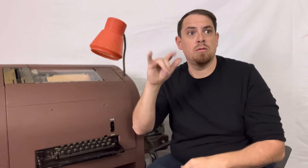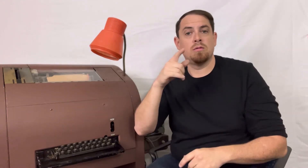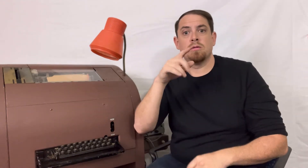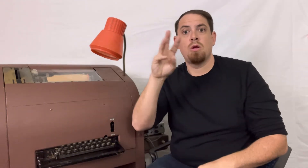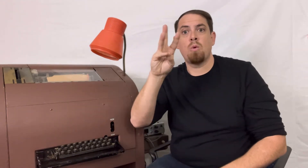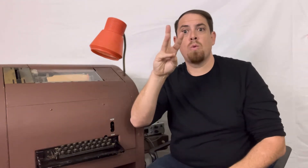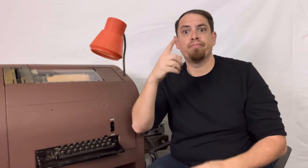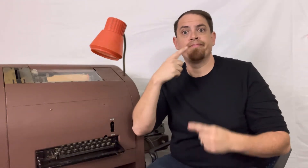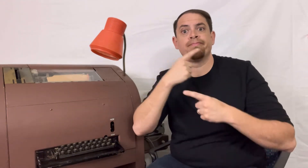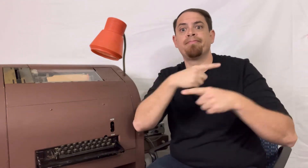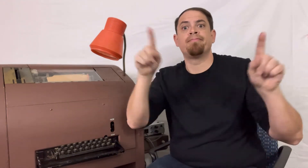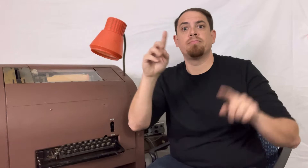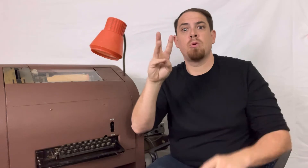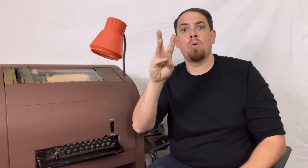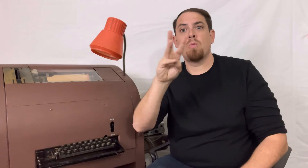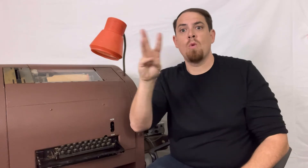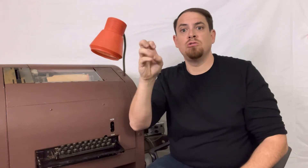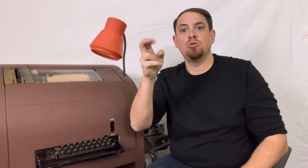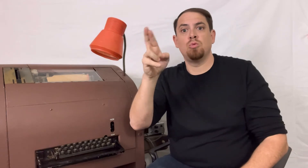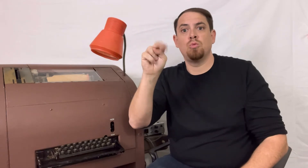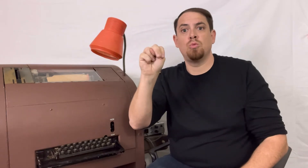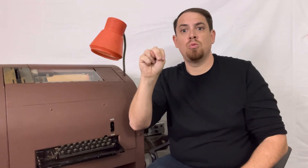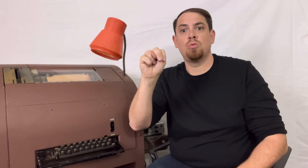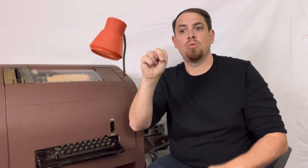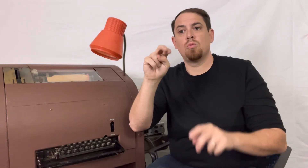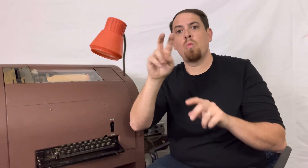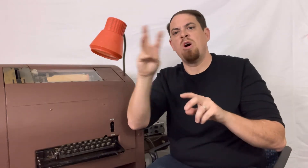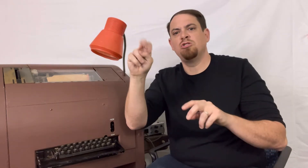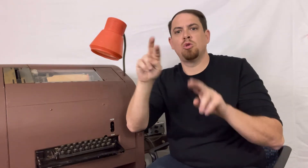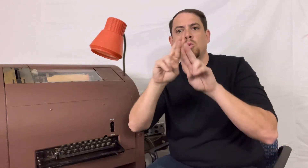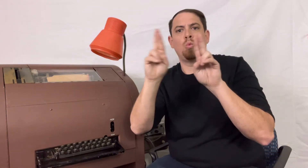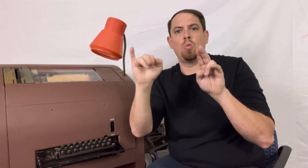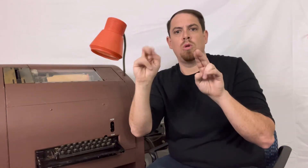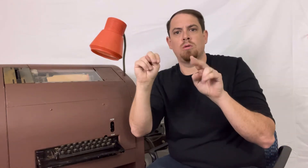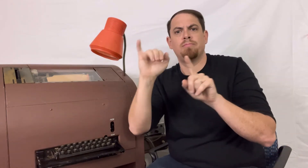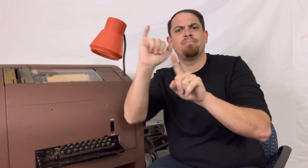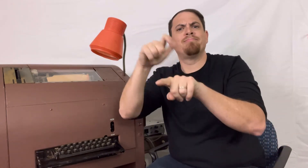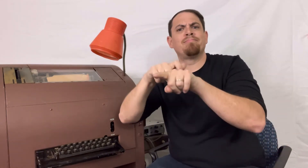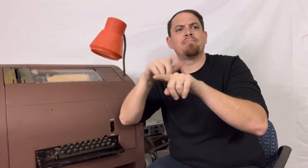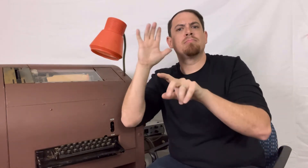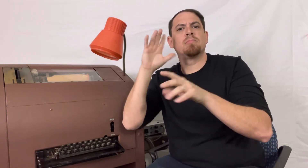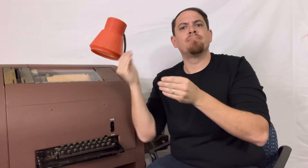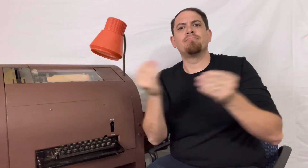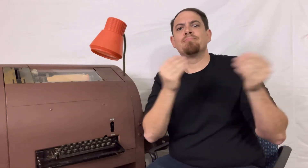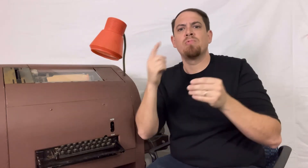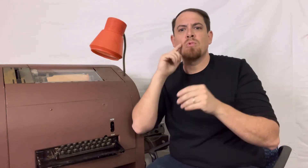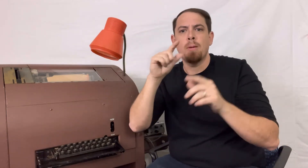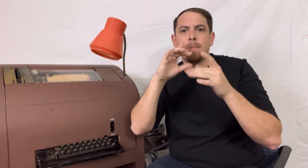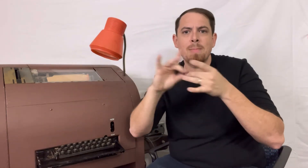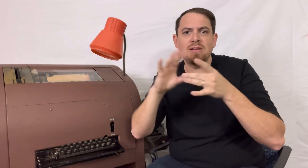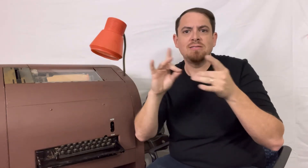Later on, Western Union, who at that time disseminated information